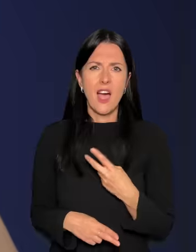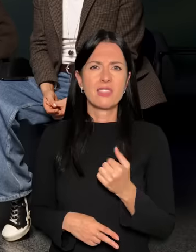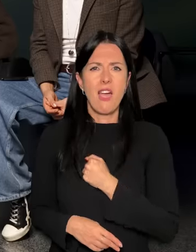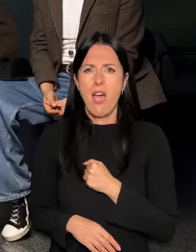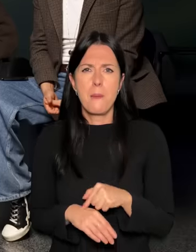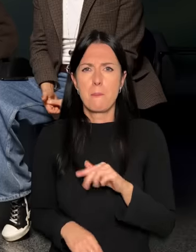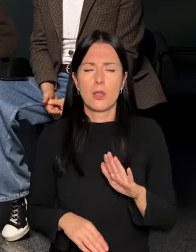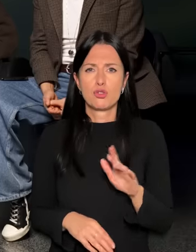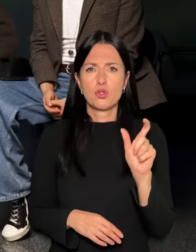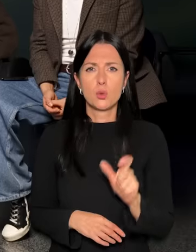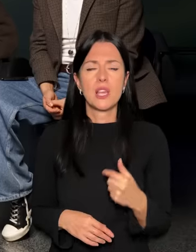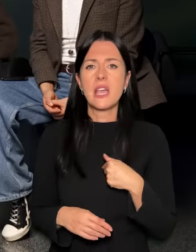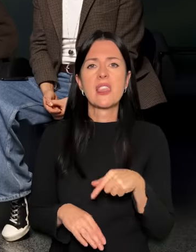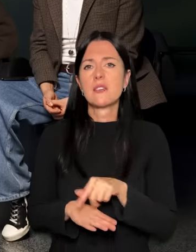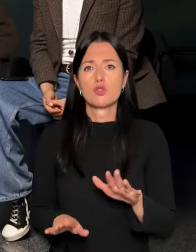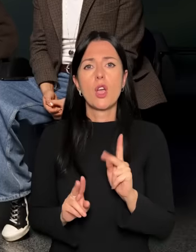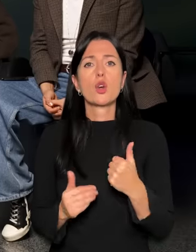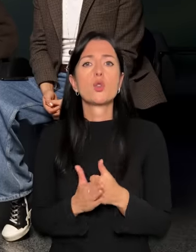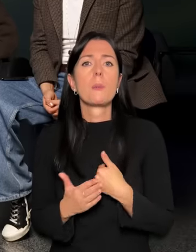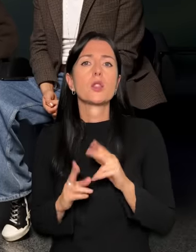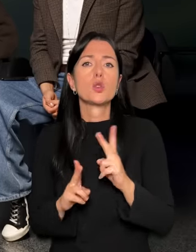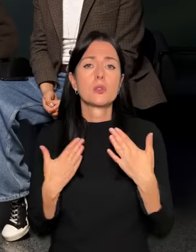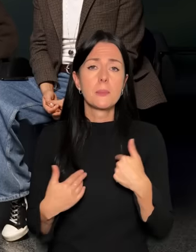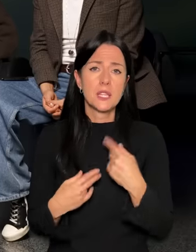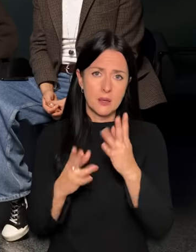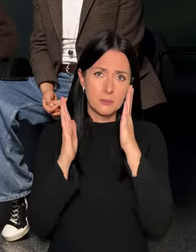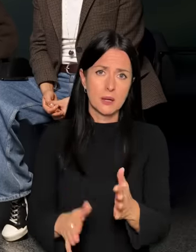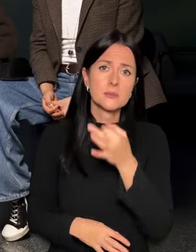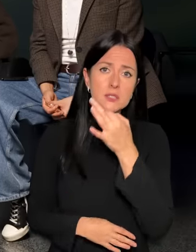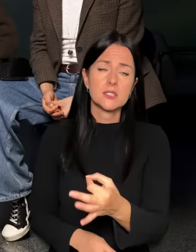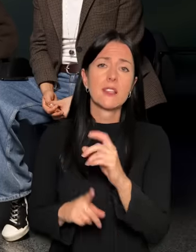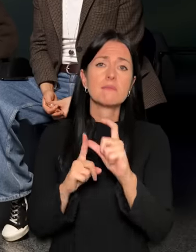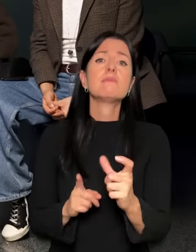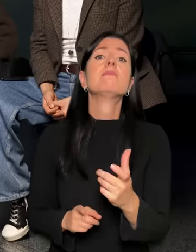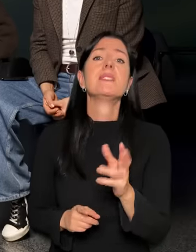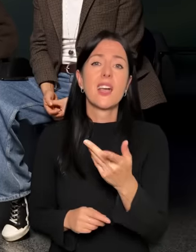I'm not an empathetic person, I don't feel how people treat me. They have to tell me directly